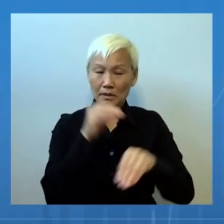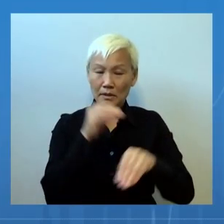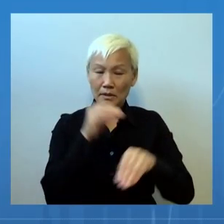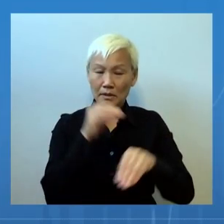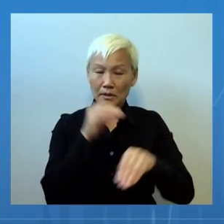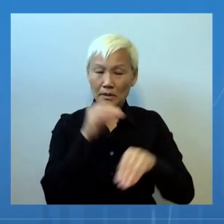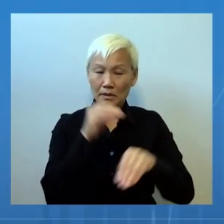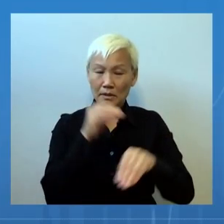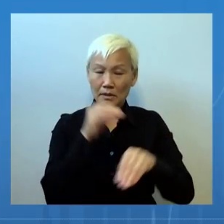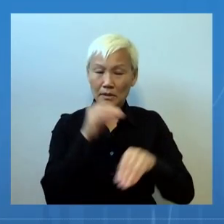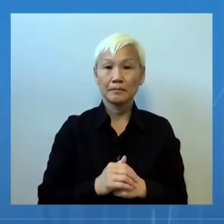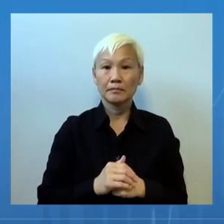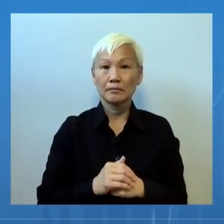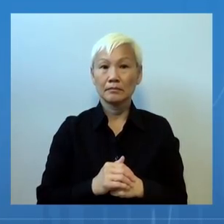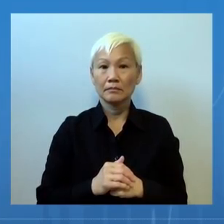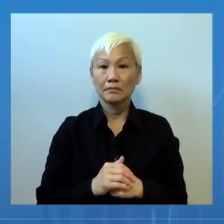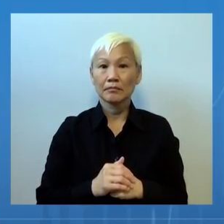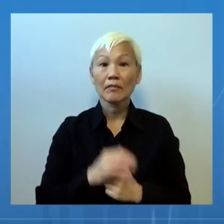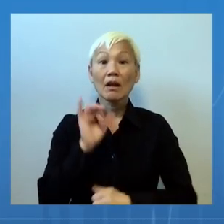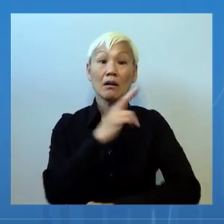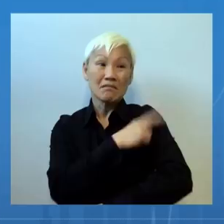and more and more sites will come online as we ramp up.